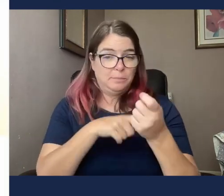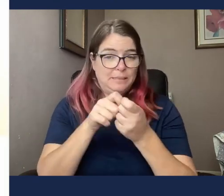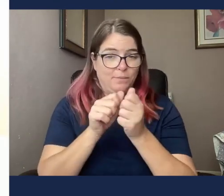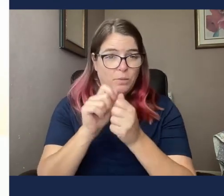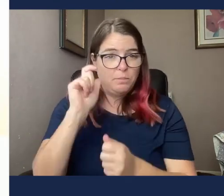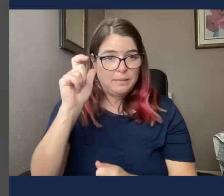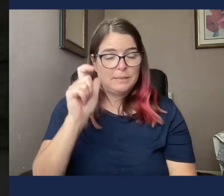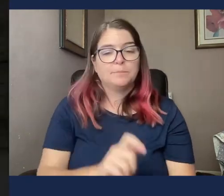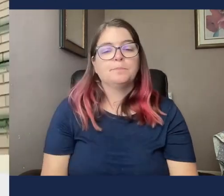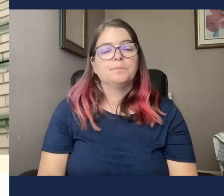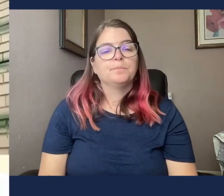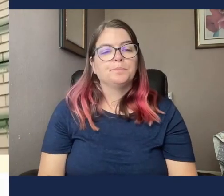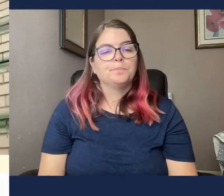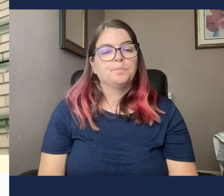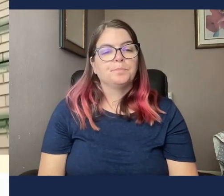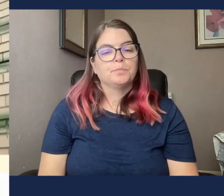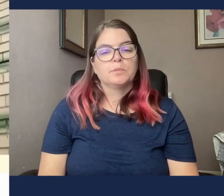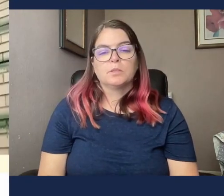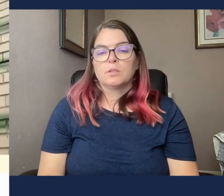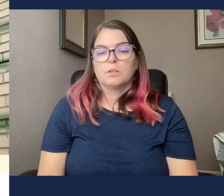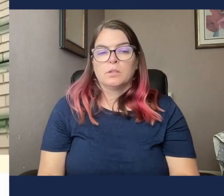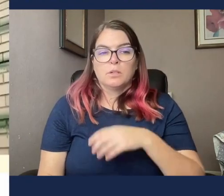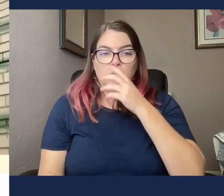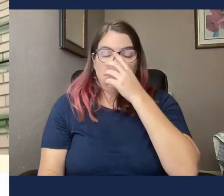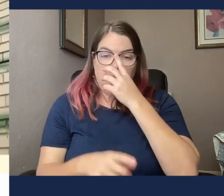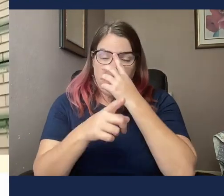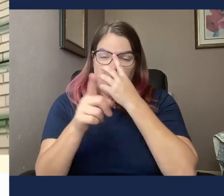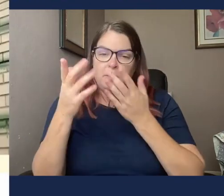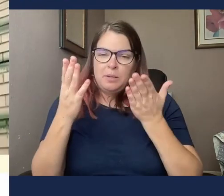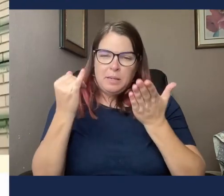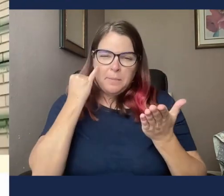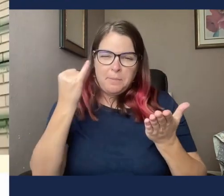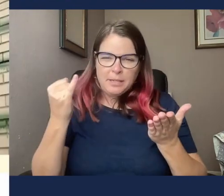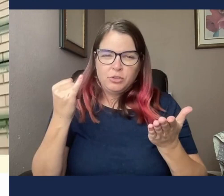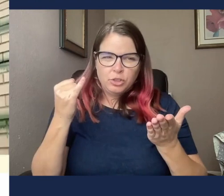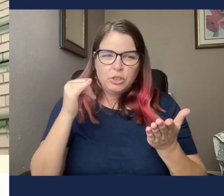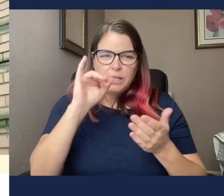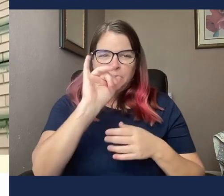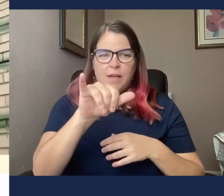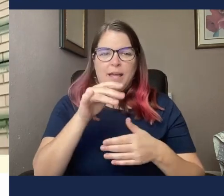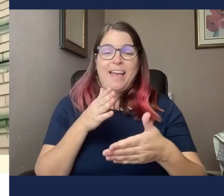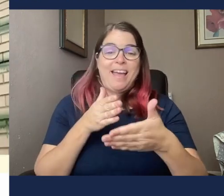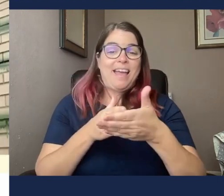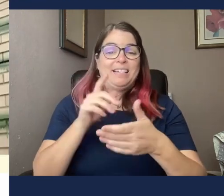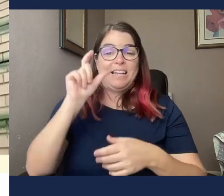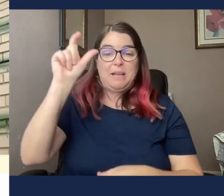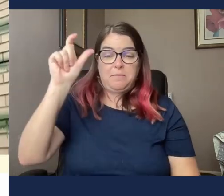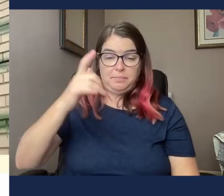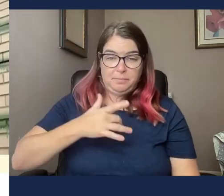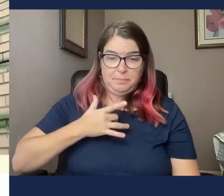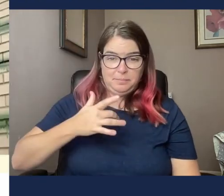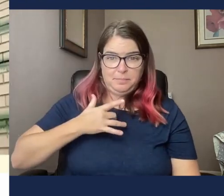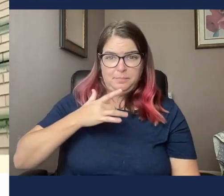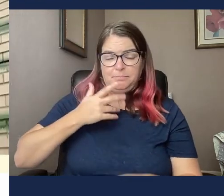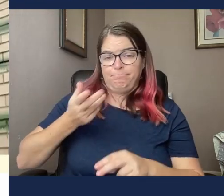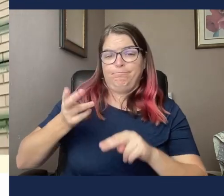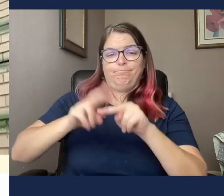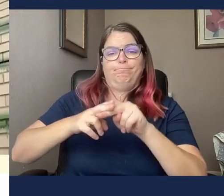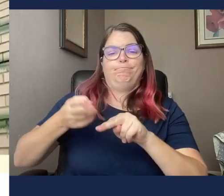Americans. Hispanics, Latinos, Asians.